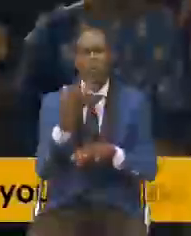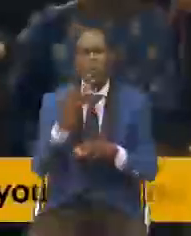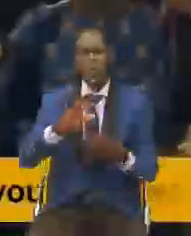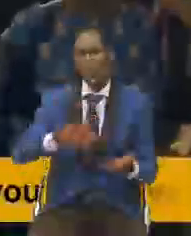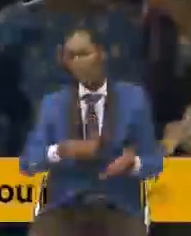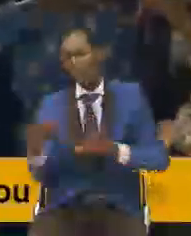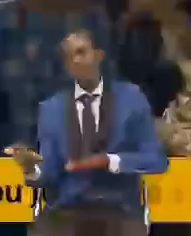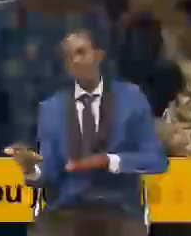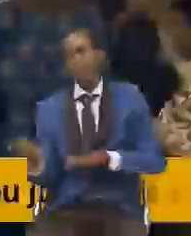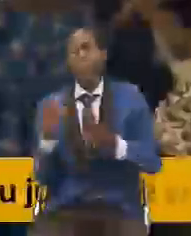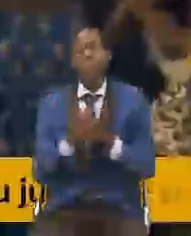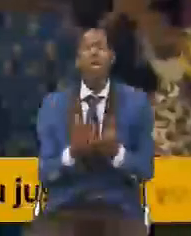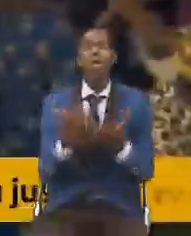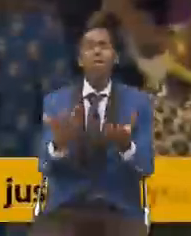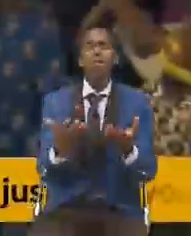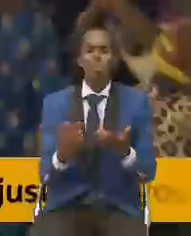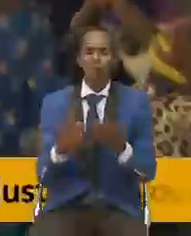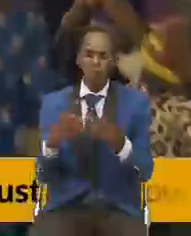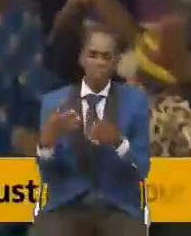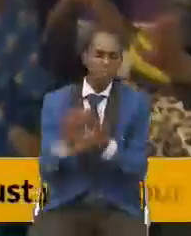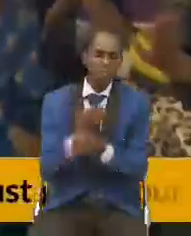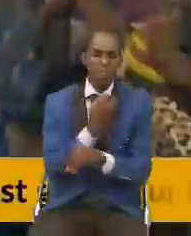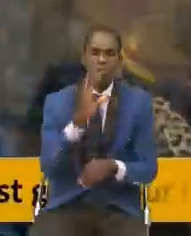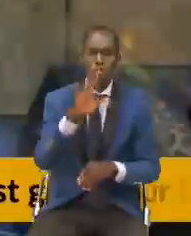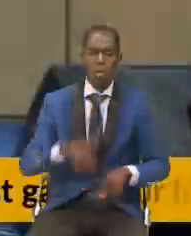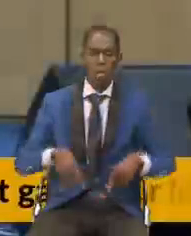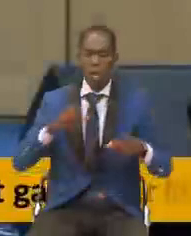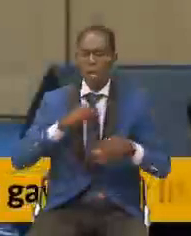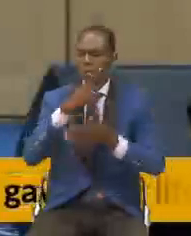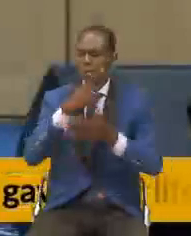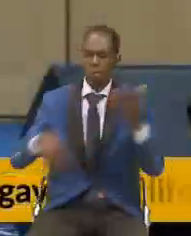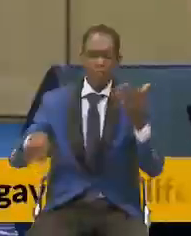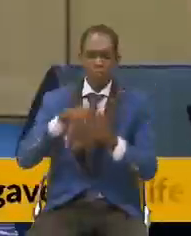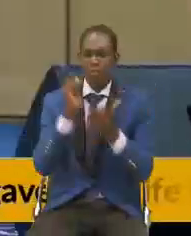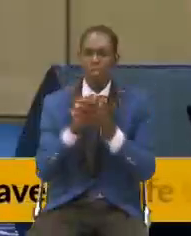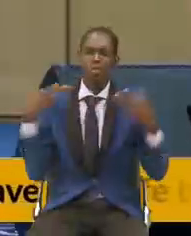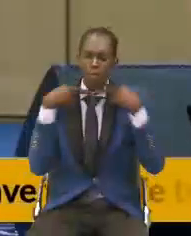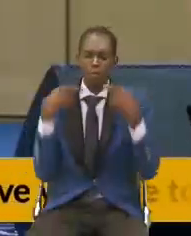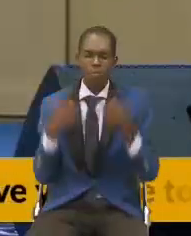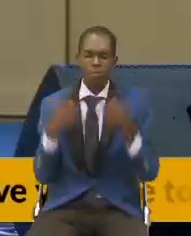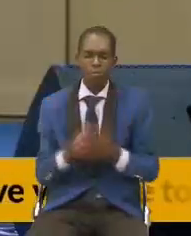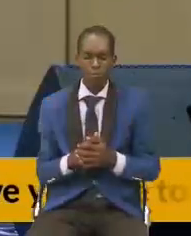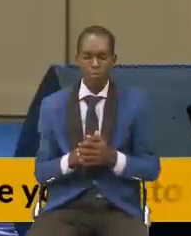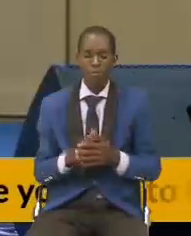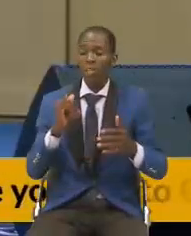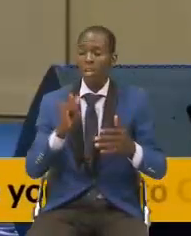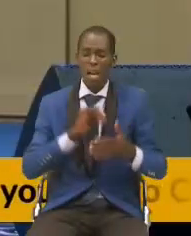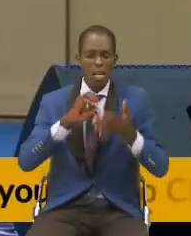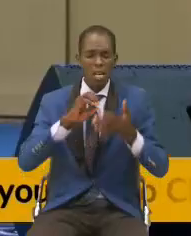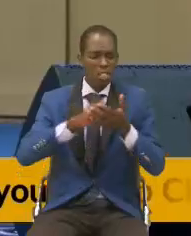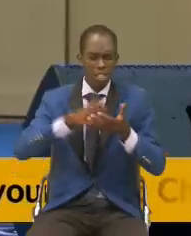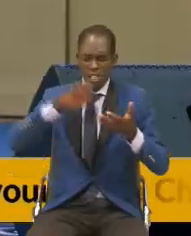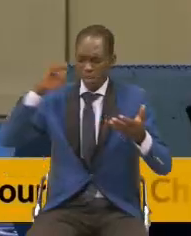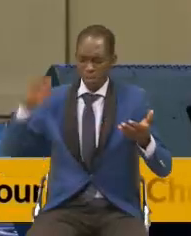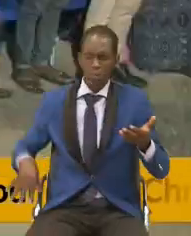all the messengers of death that wanted to take your life i cancelled that you